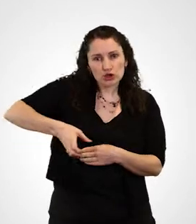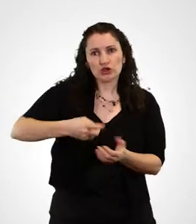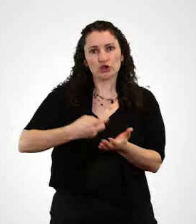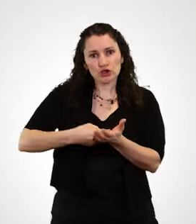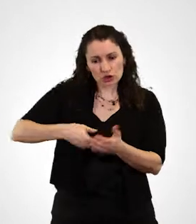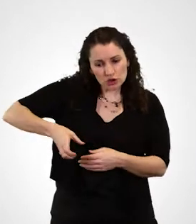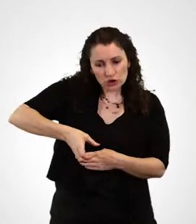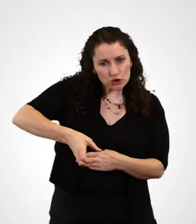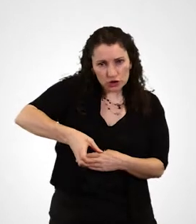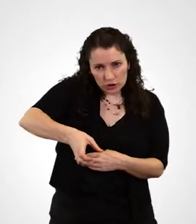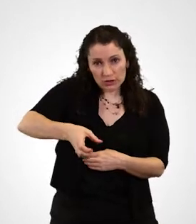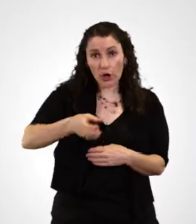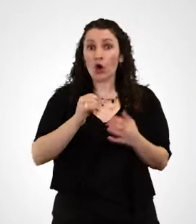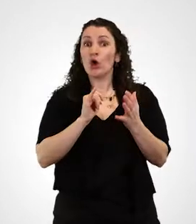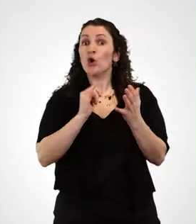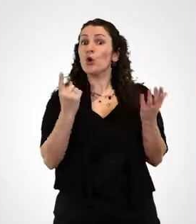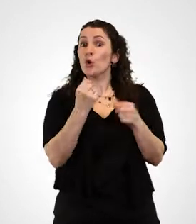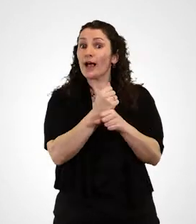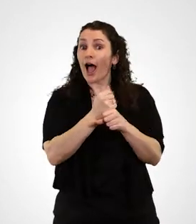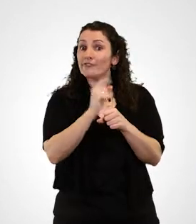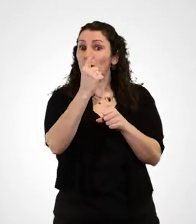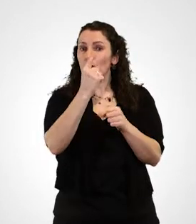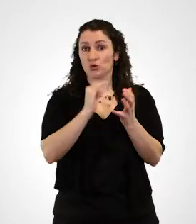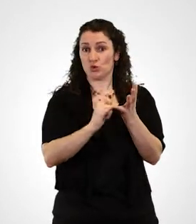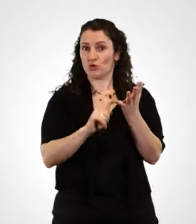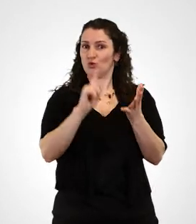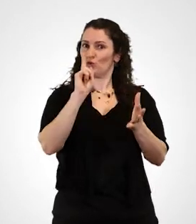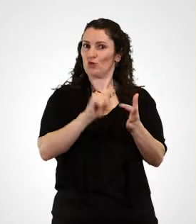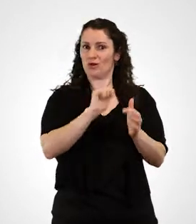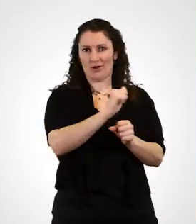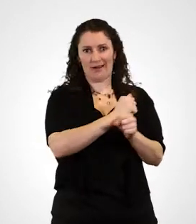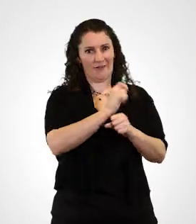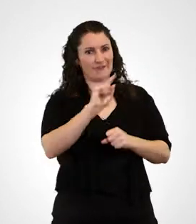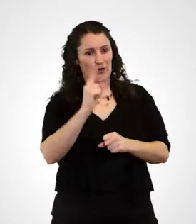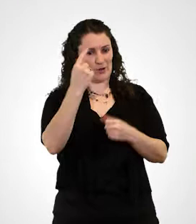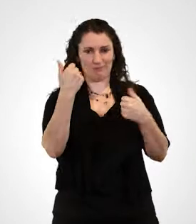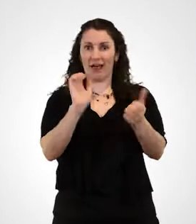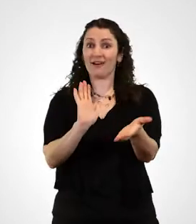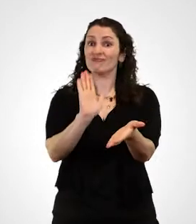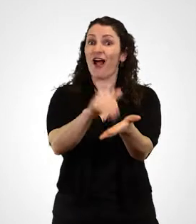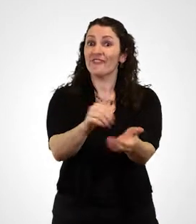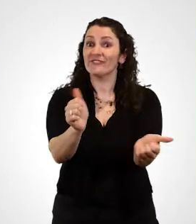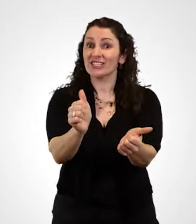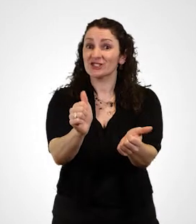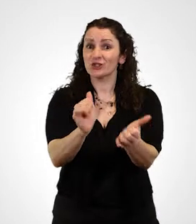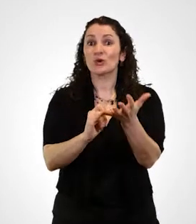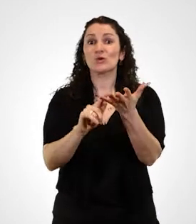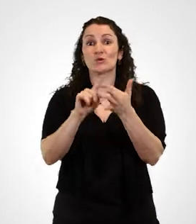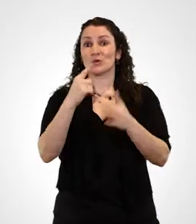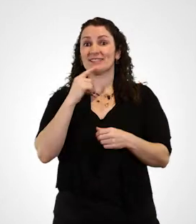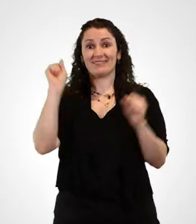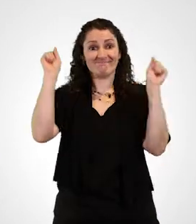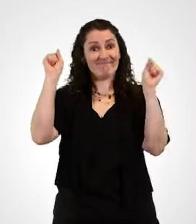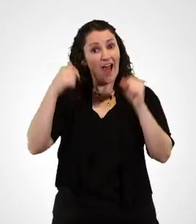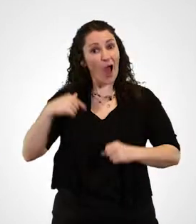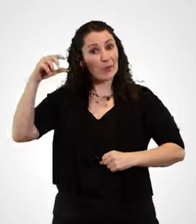Sue's car was the first car to the finish line and she said, "I win".